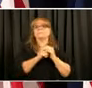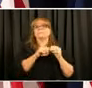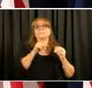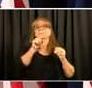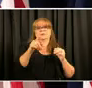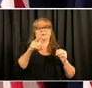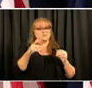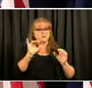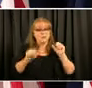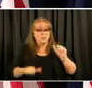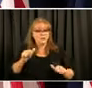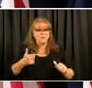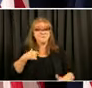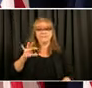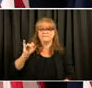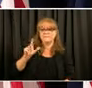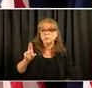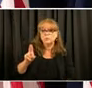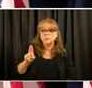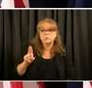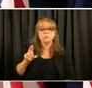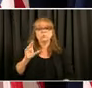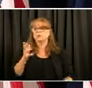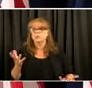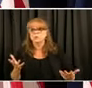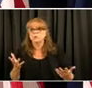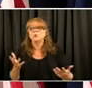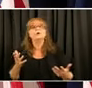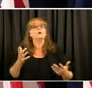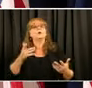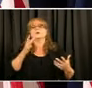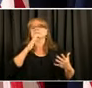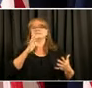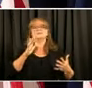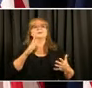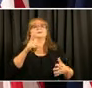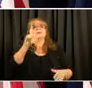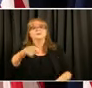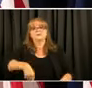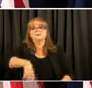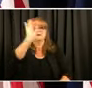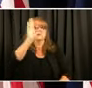who was sick to get a free quick easy test you can do it at the pueblo county fairgrounds at citadel